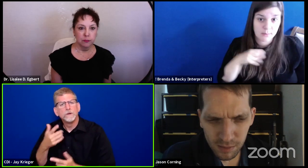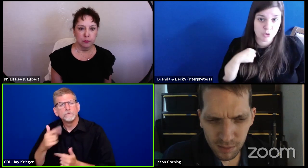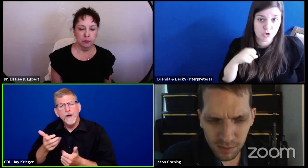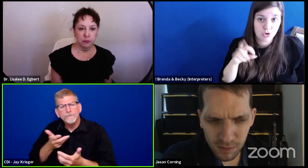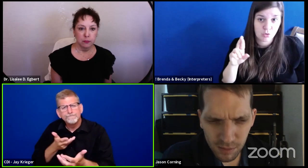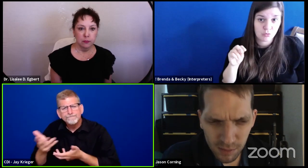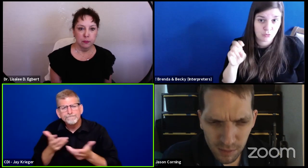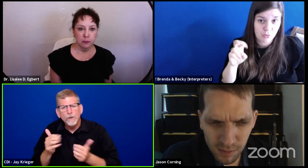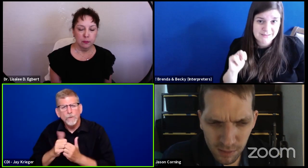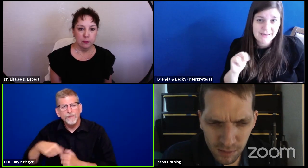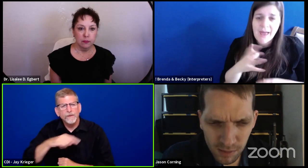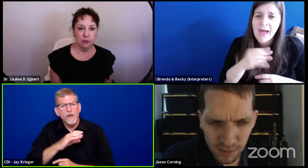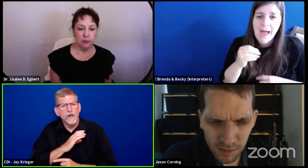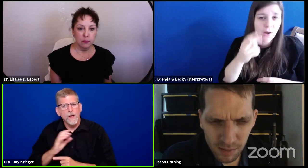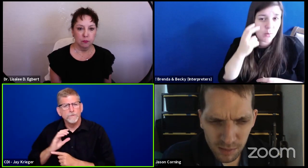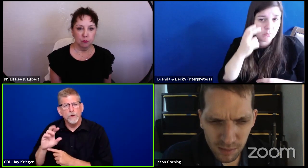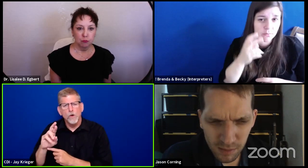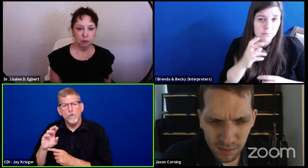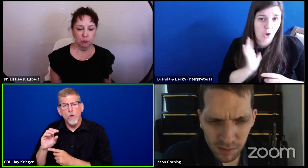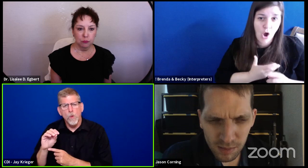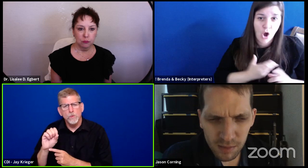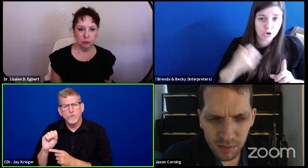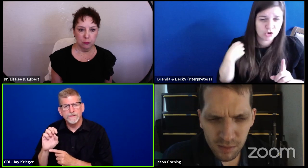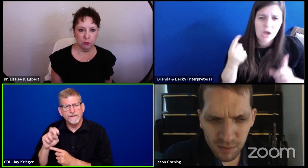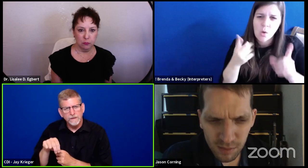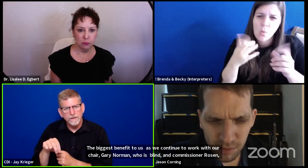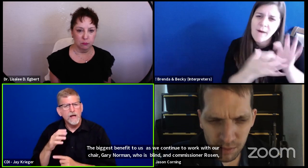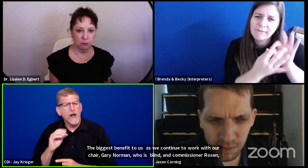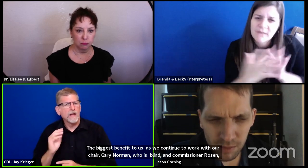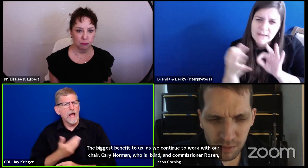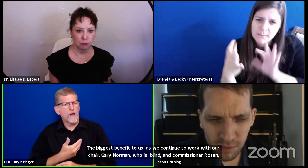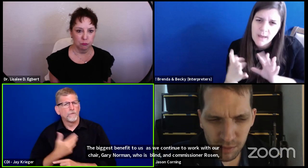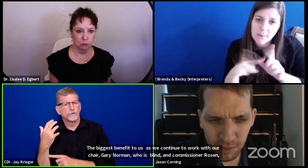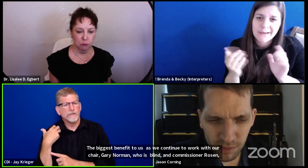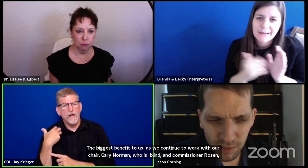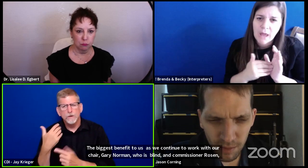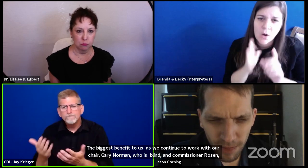What we need to know from the community, though, is where are there holes that we can fill.